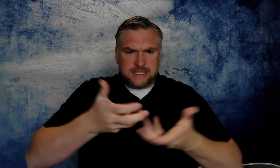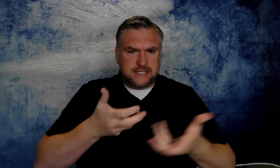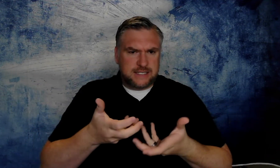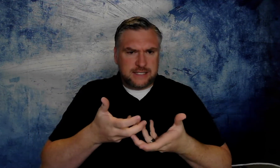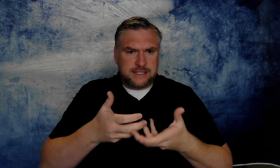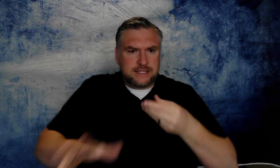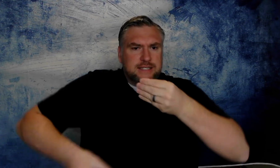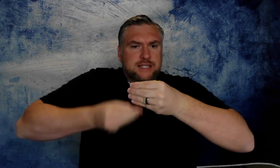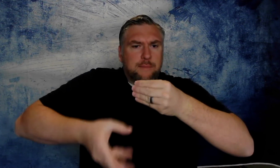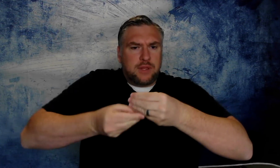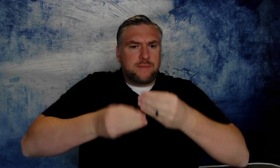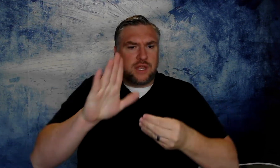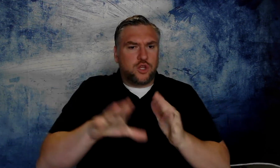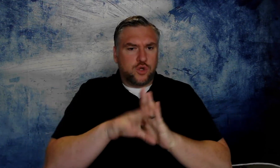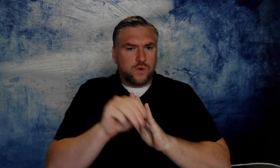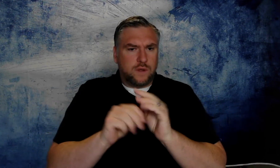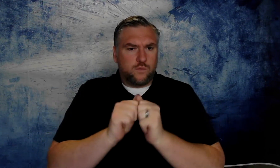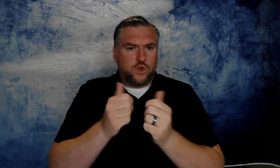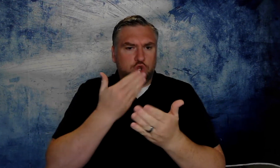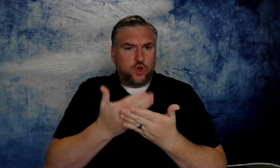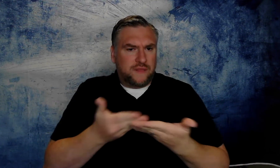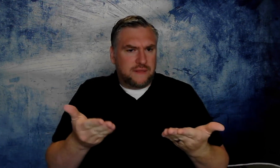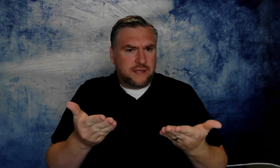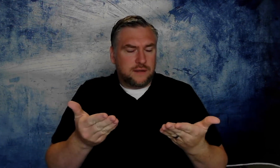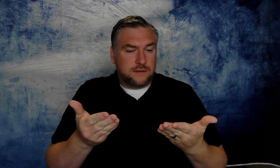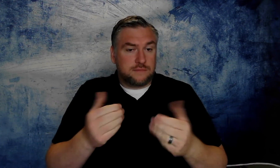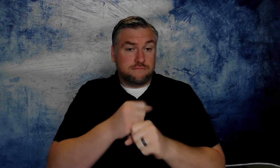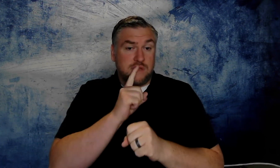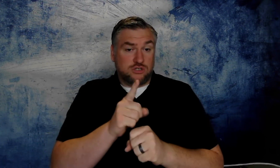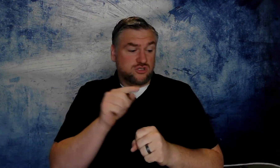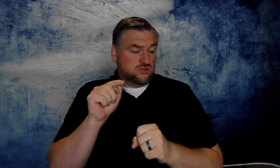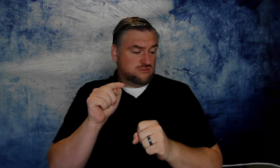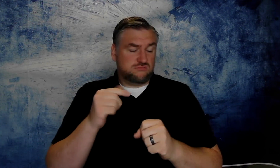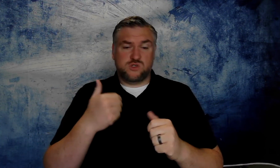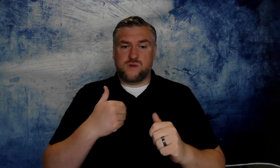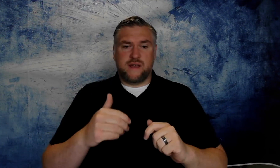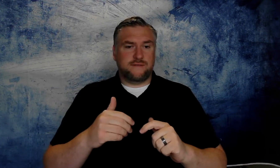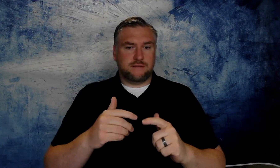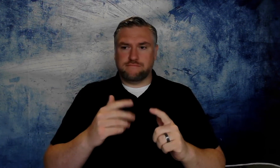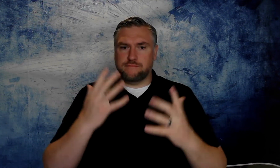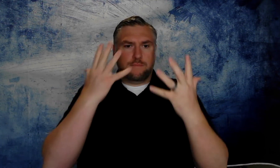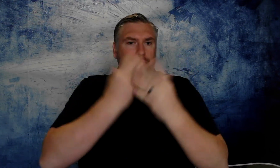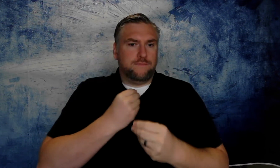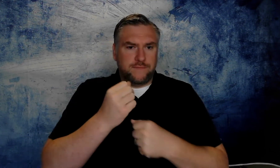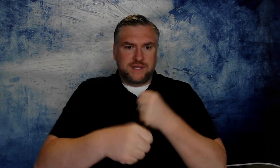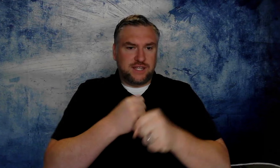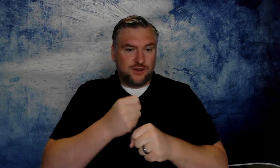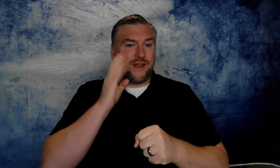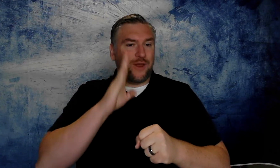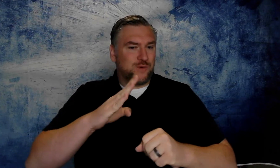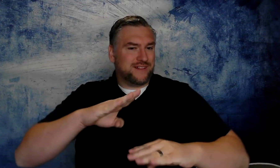Pull in the resources that we need to supplement the curriculum with good things to make sure